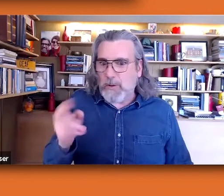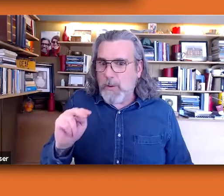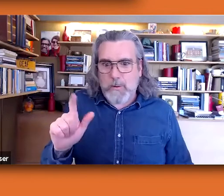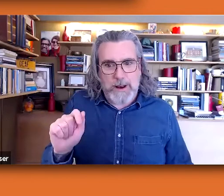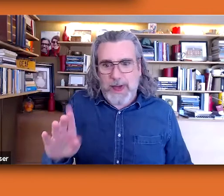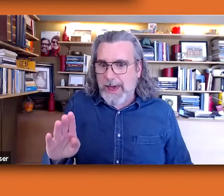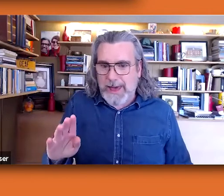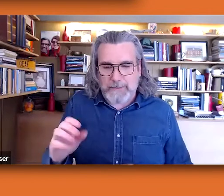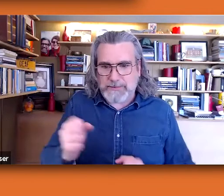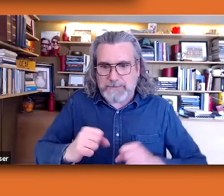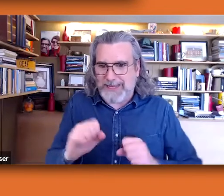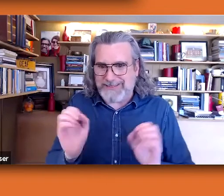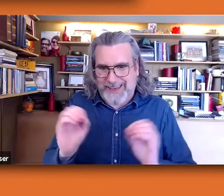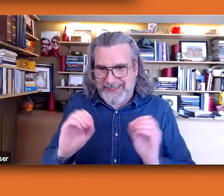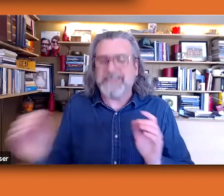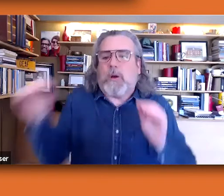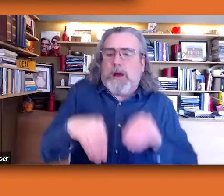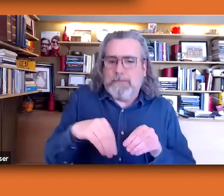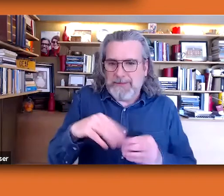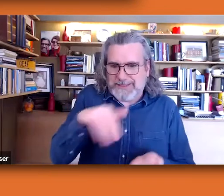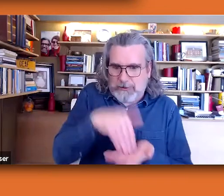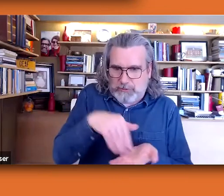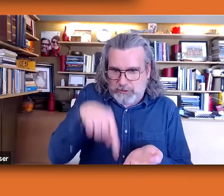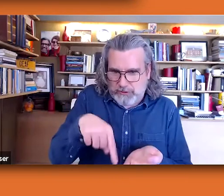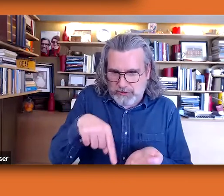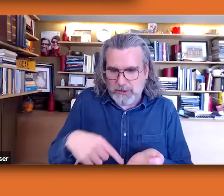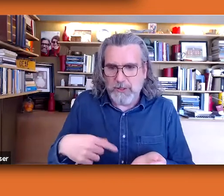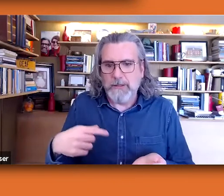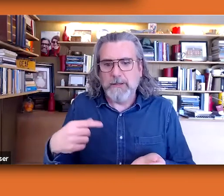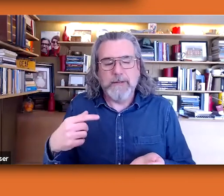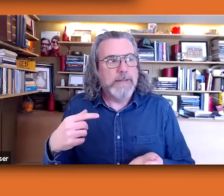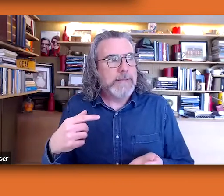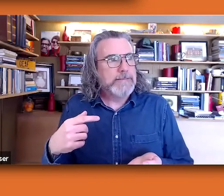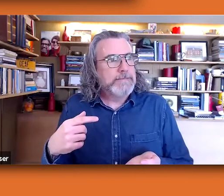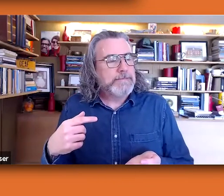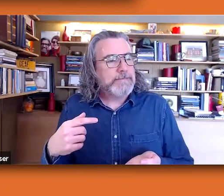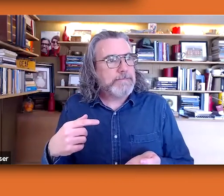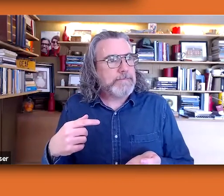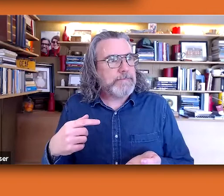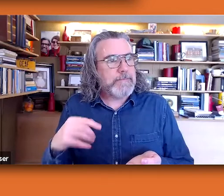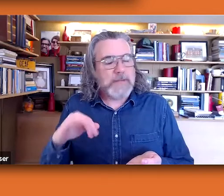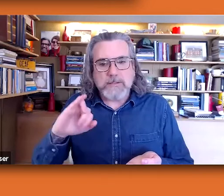and he didn't have his own lab or his own space, so he worked in the center with me.